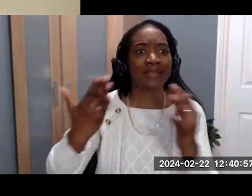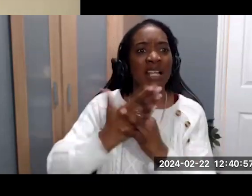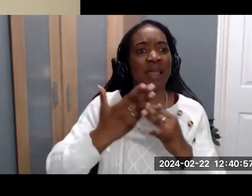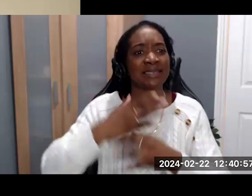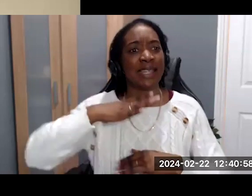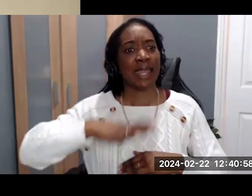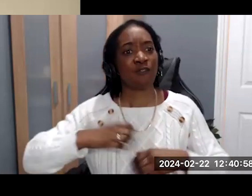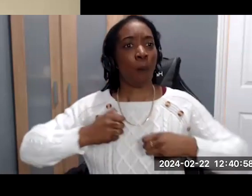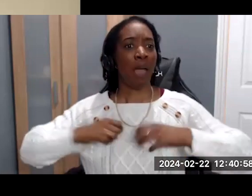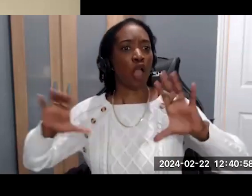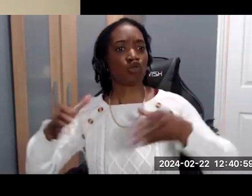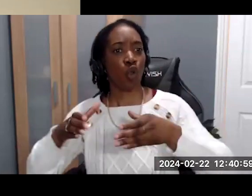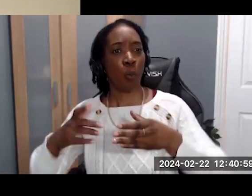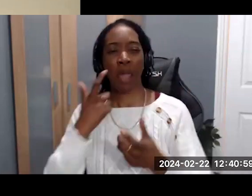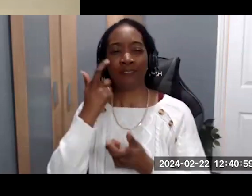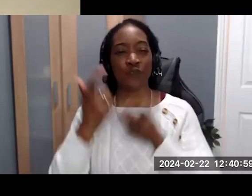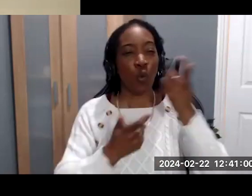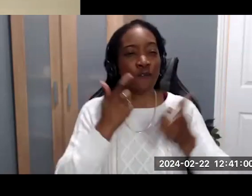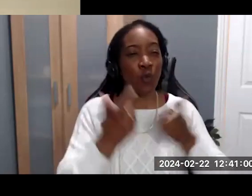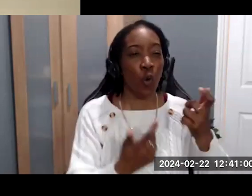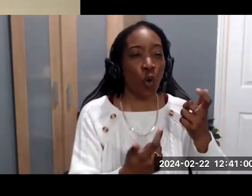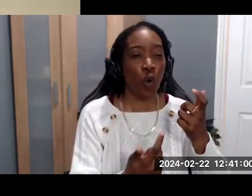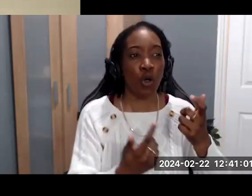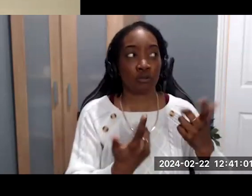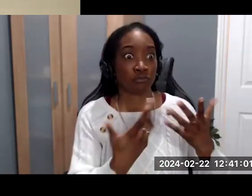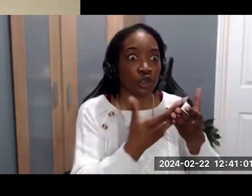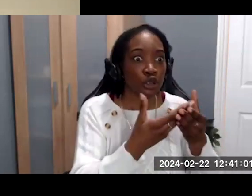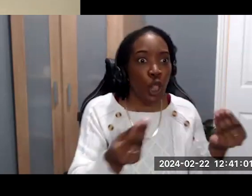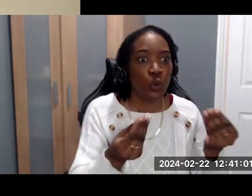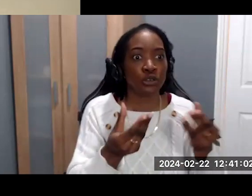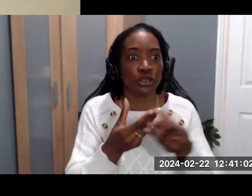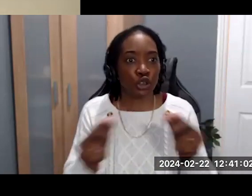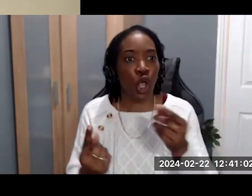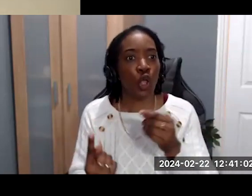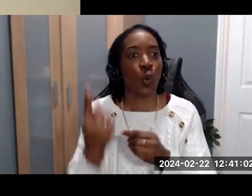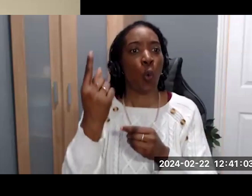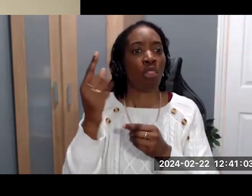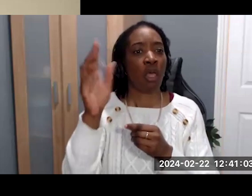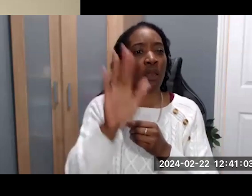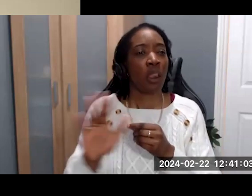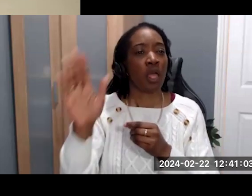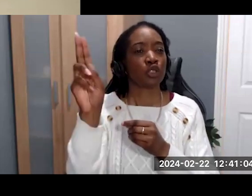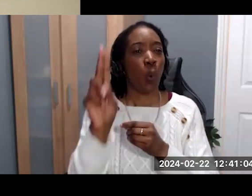group and look for Solutions at the northern School of contemporary dance I found from the